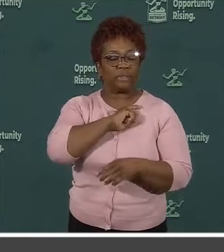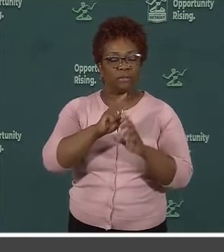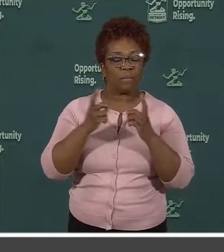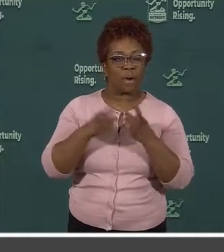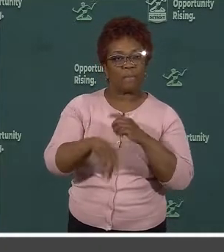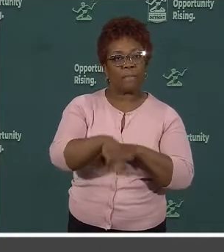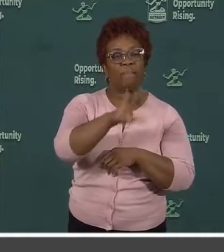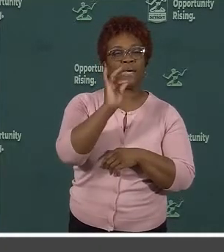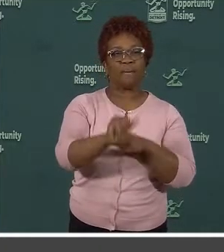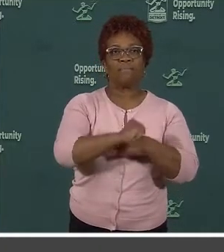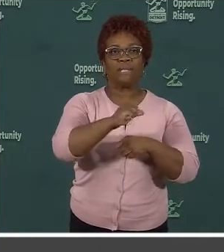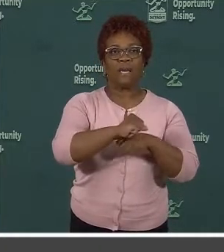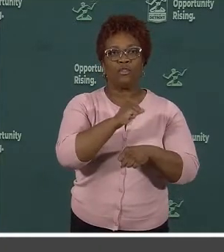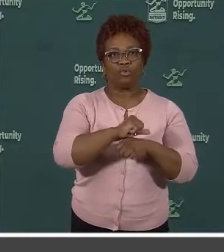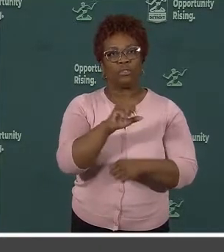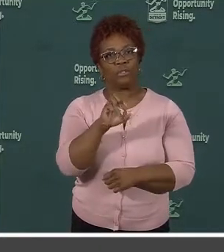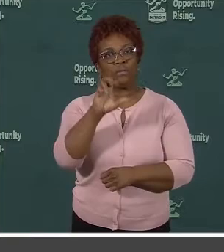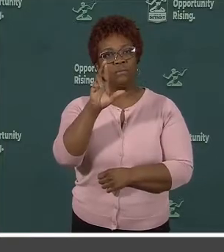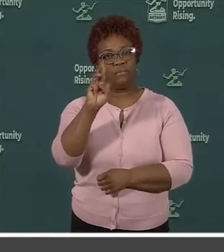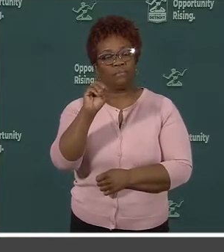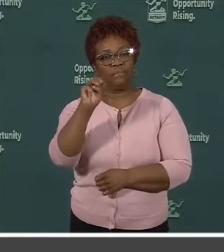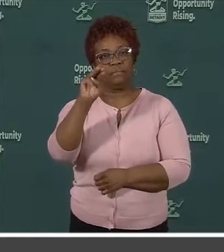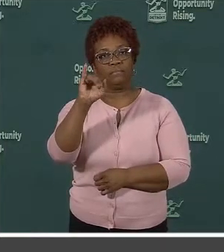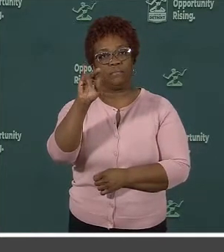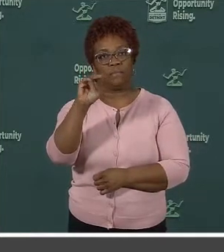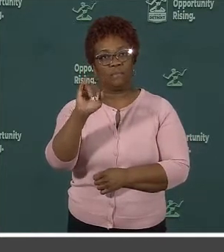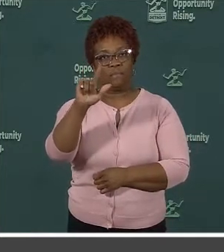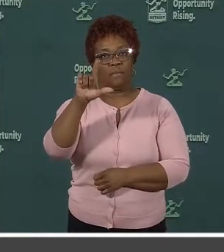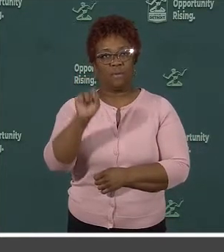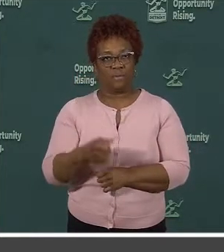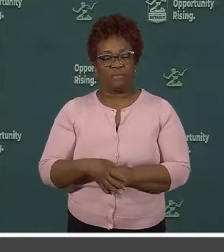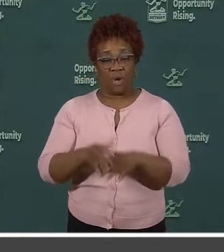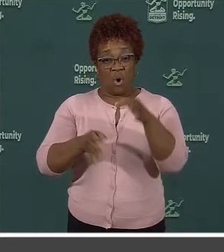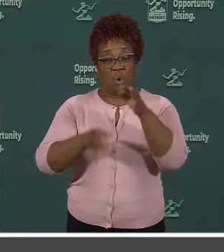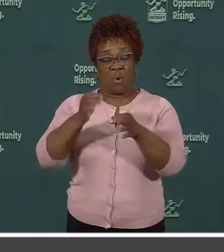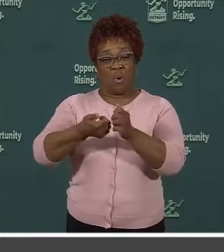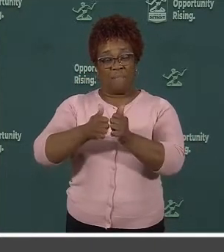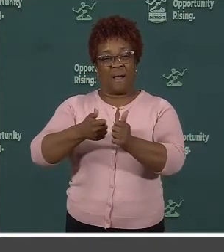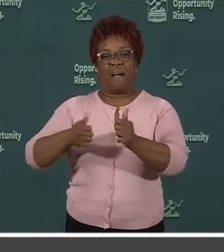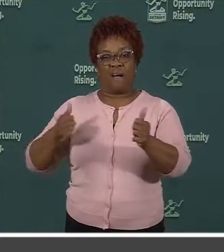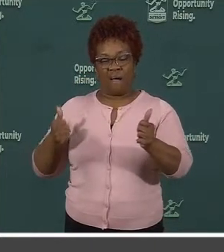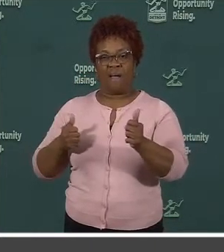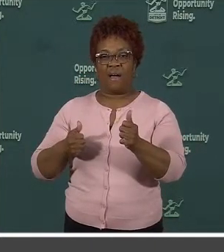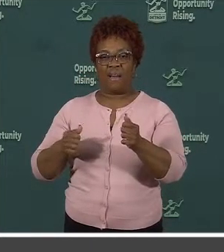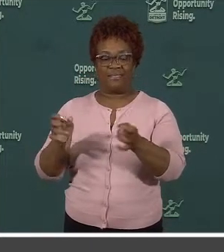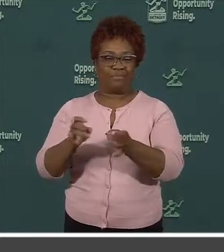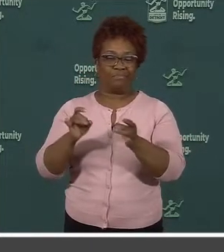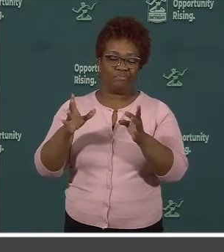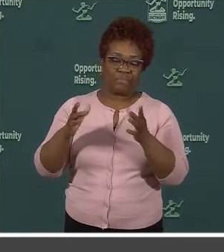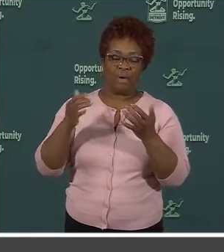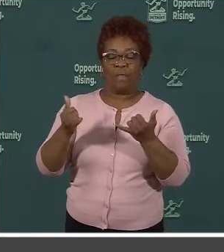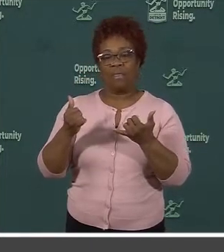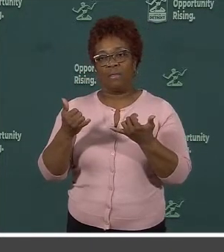DEVASTATED EVERY CITY IN THIS COUNTRY BECAUSE YOU GOT PEOPLE WHO HAVE BEEN INVOLVED IN VIOLENCE THEY AREN'T IN JAIL BECAUSE OF COVID THEY AREN'T